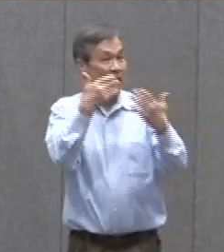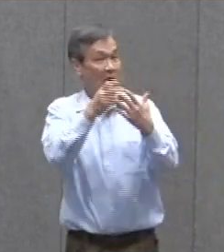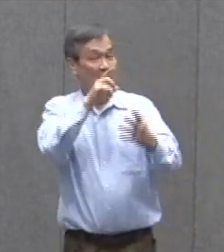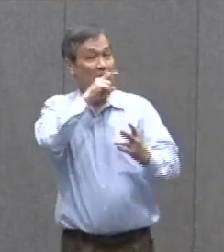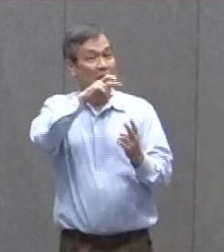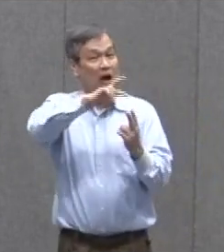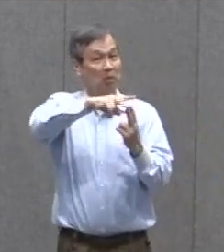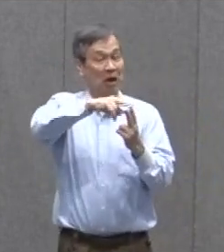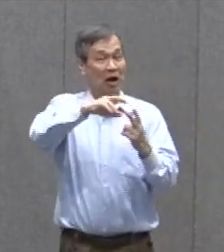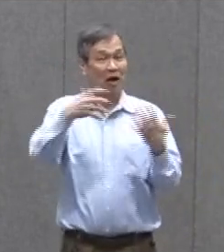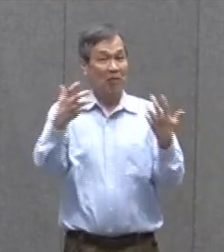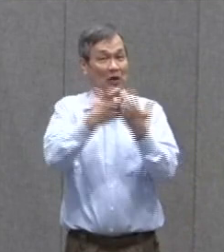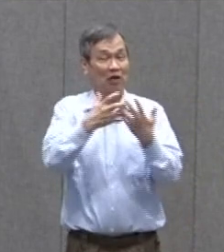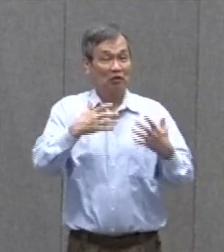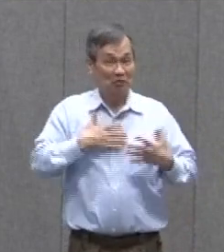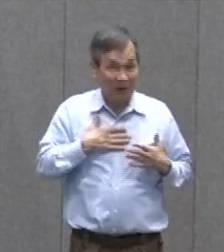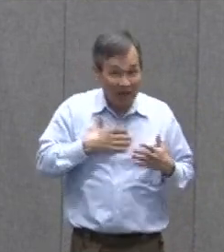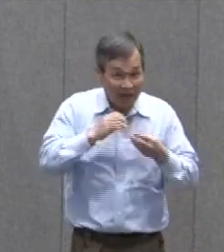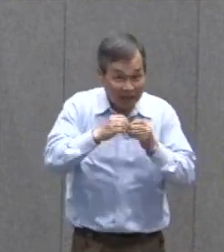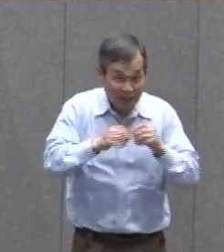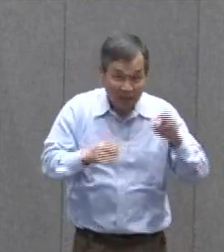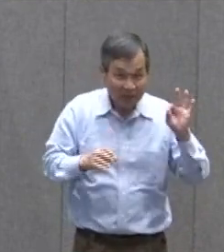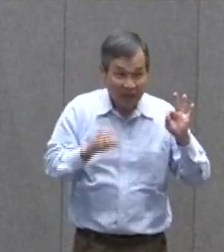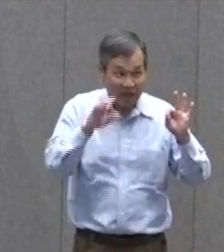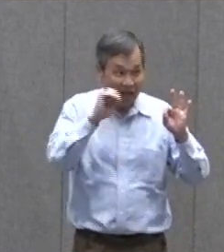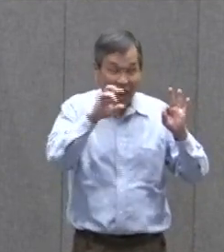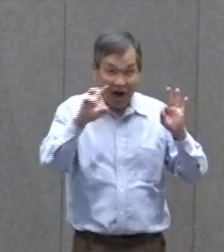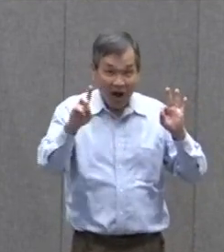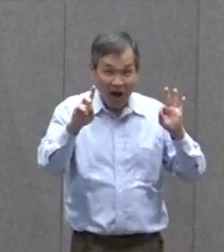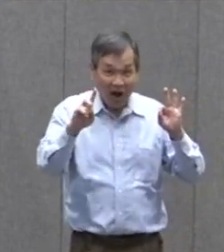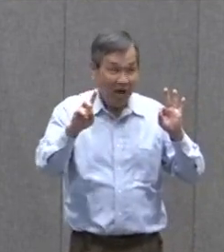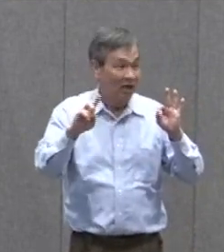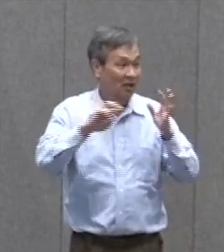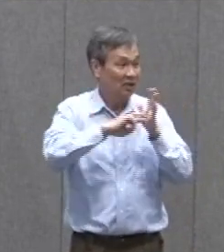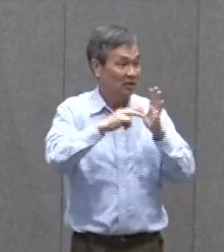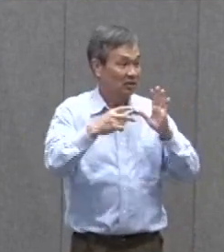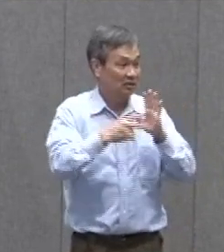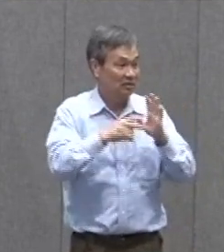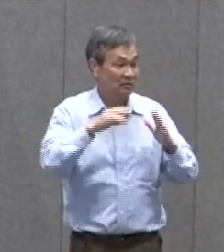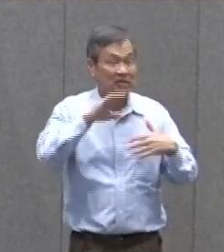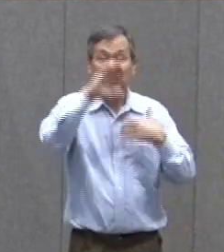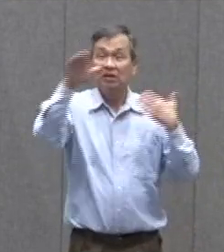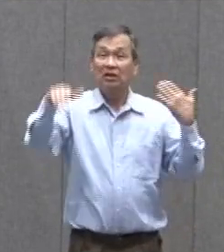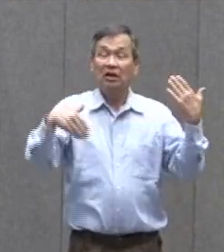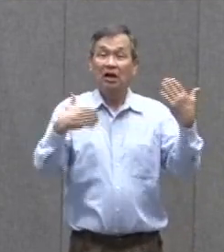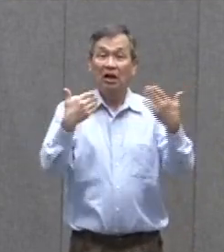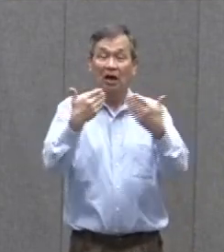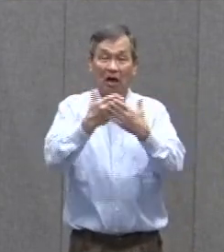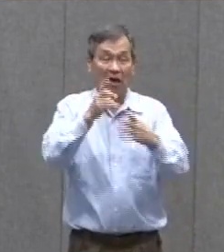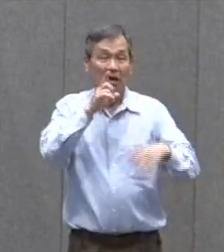If my number nine is odd, that means that all of my stickers won't have a pair or a partner.